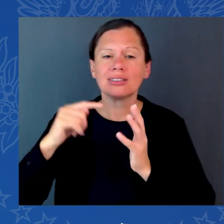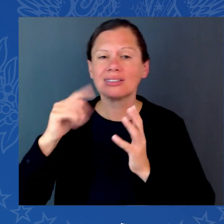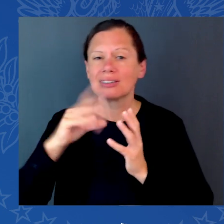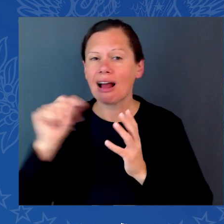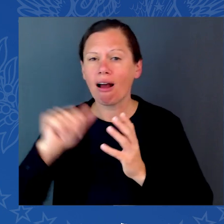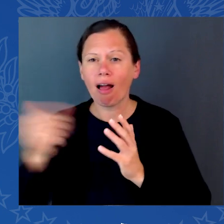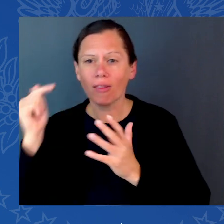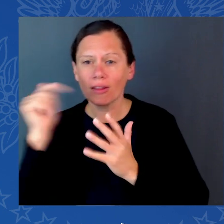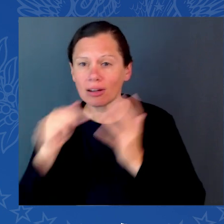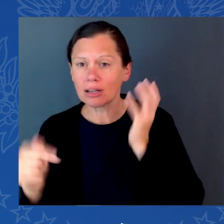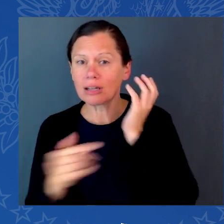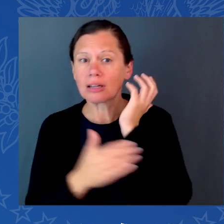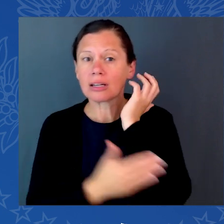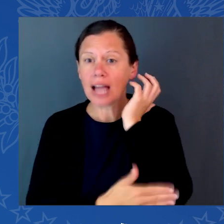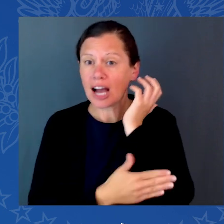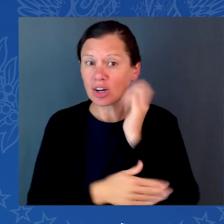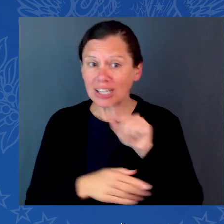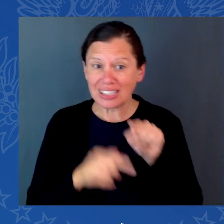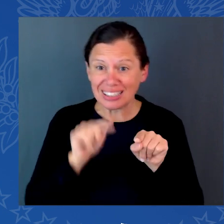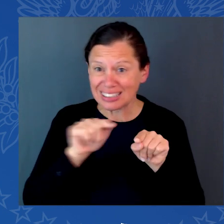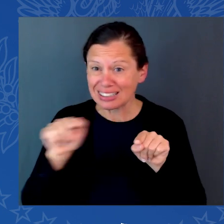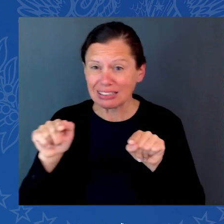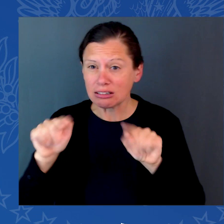on a demand-driven and transparent approach.